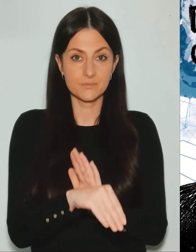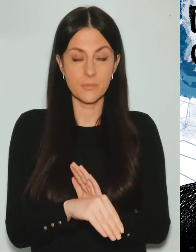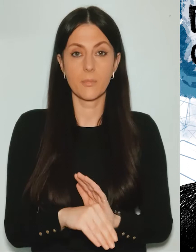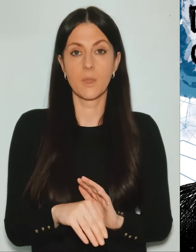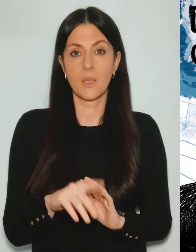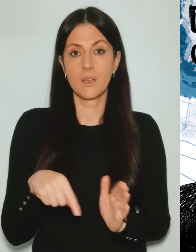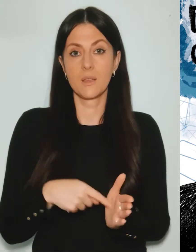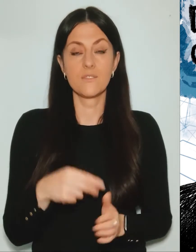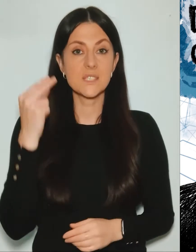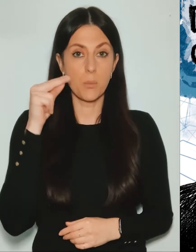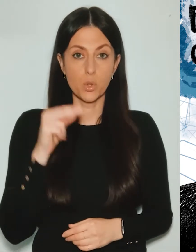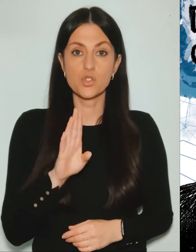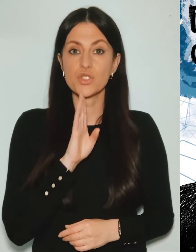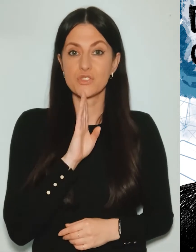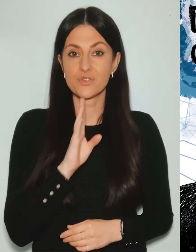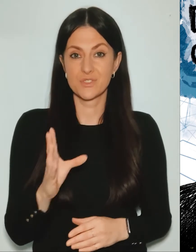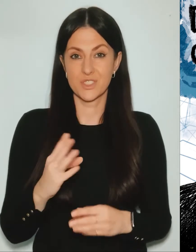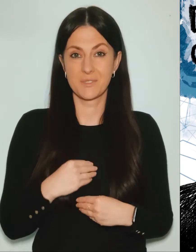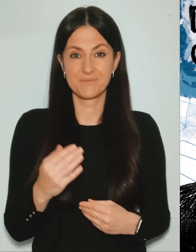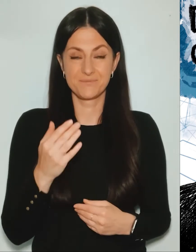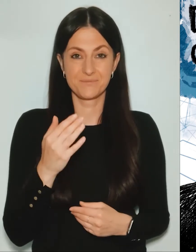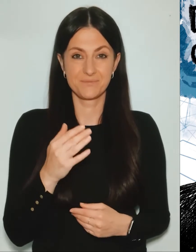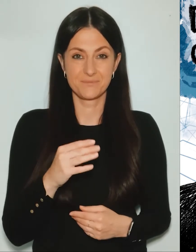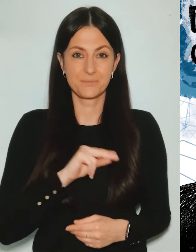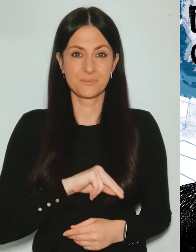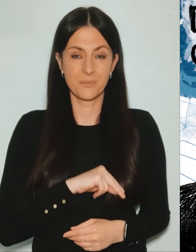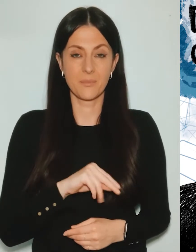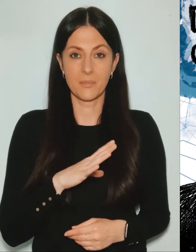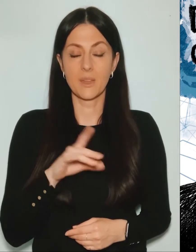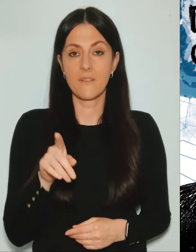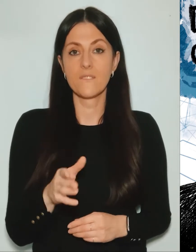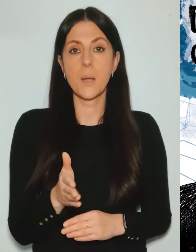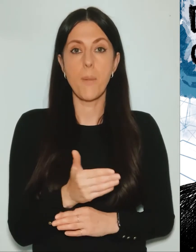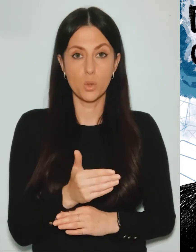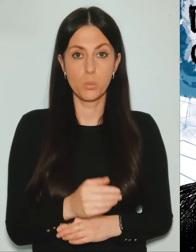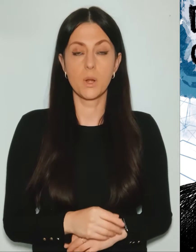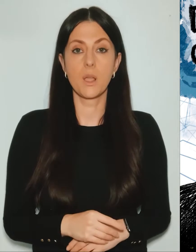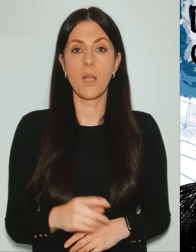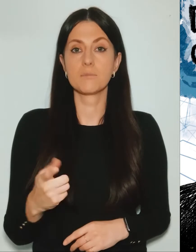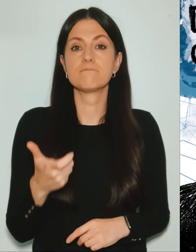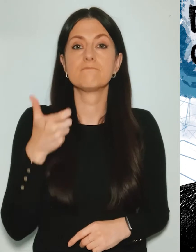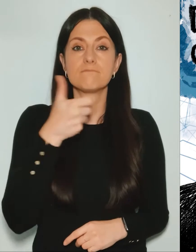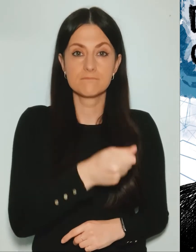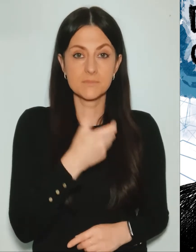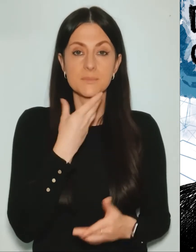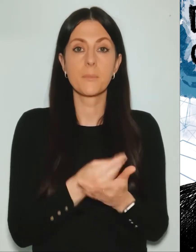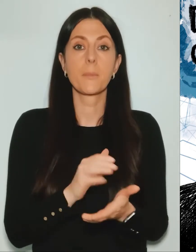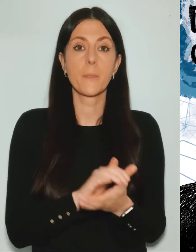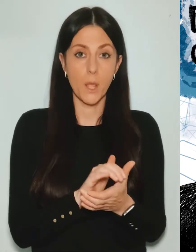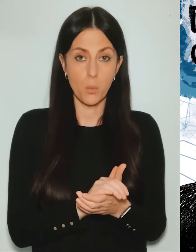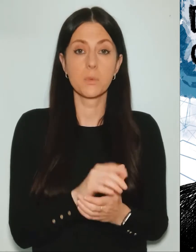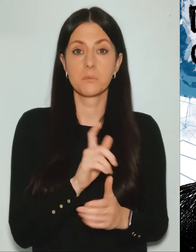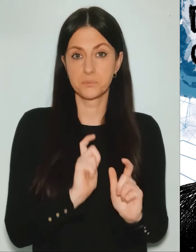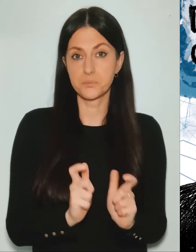and the girl I used to work with in Mariupol, she wrote to her acquaintance, who agreed to take me in.